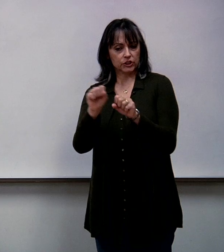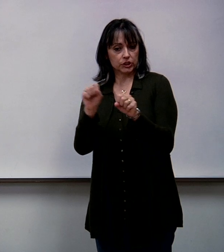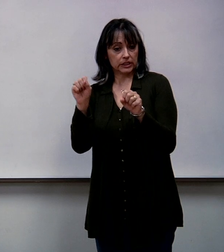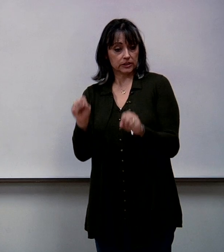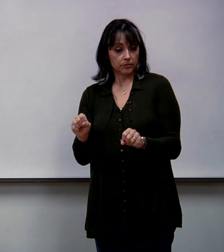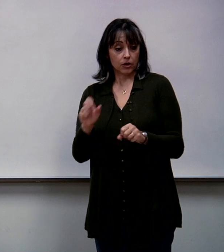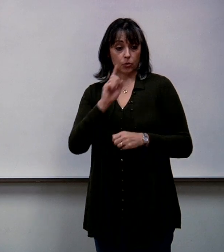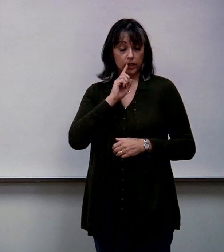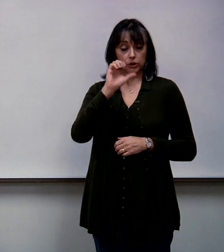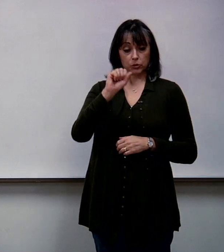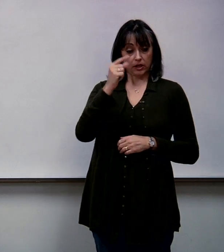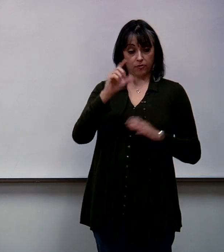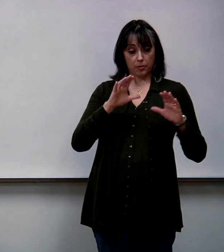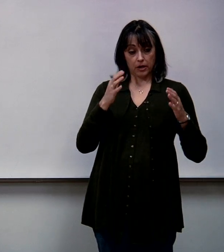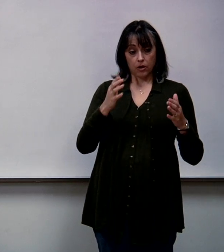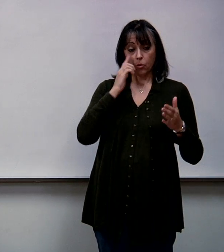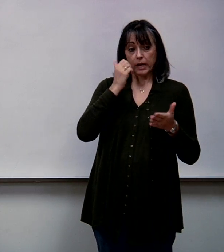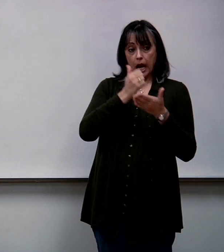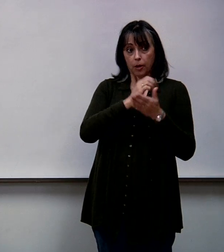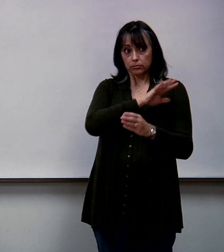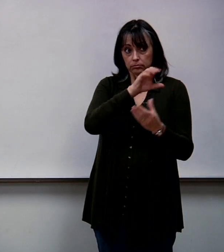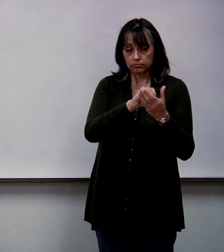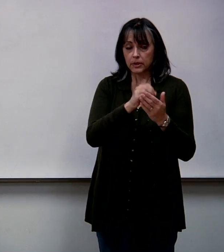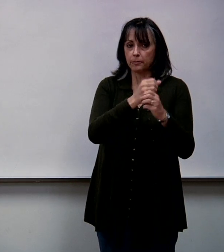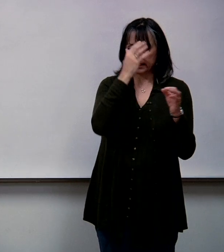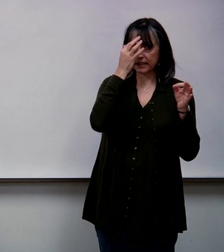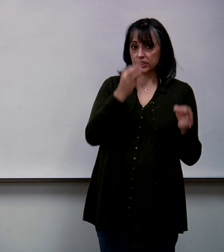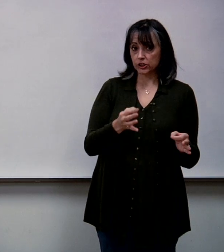that decision. Our job is to represent and serve as the student body.